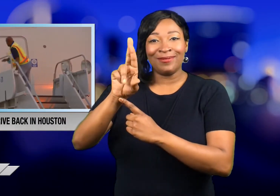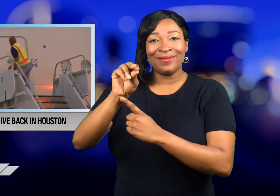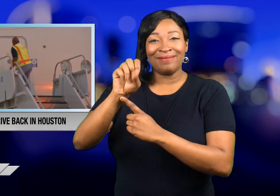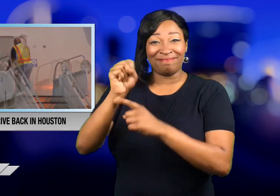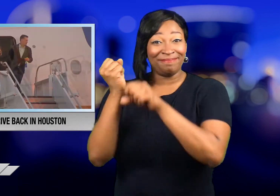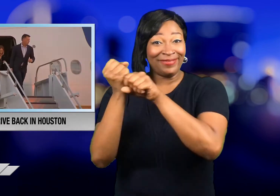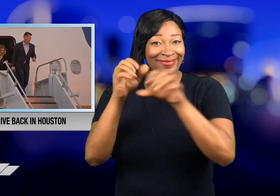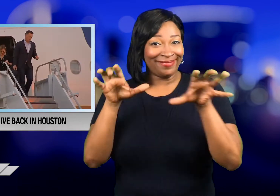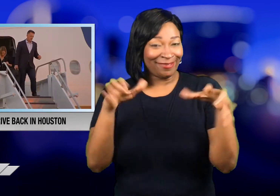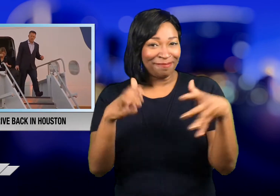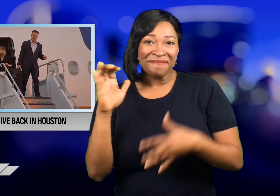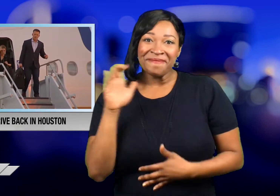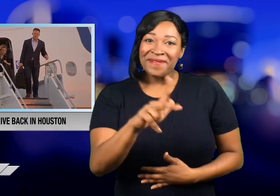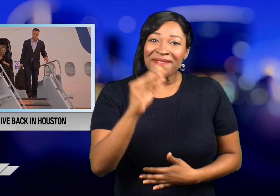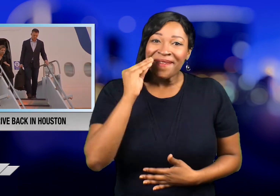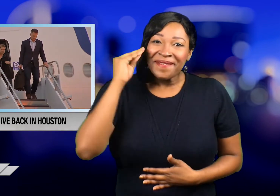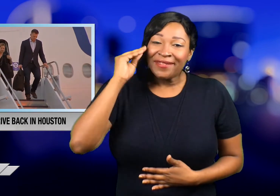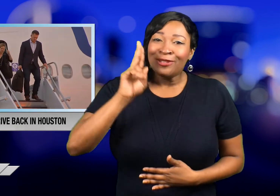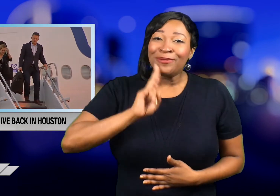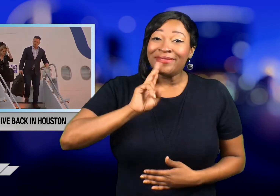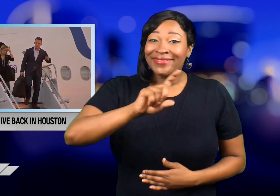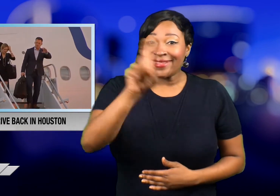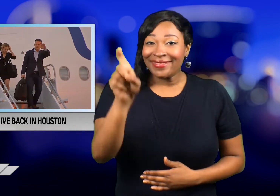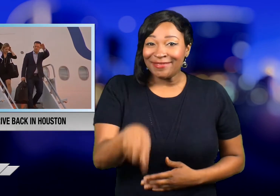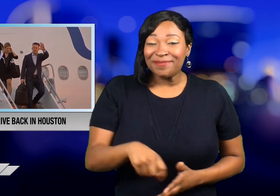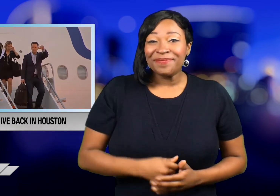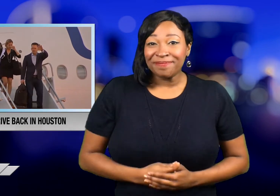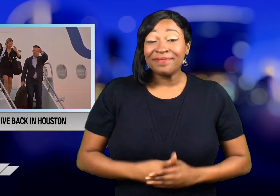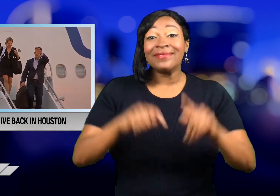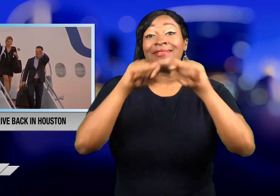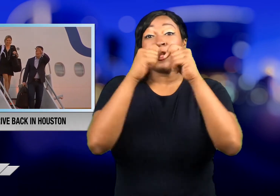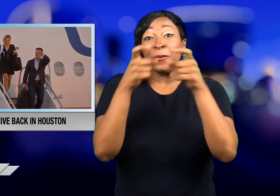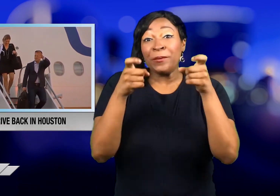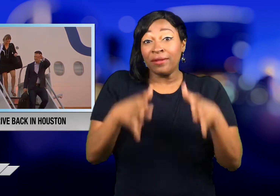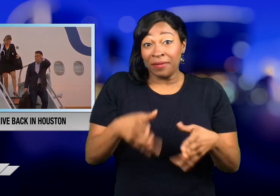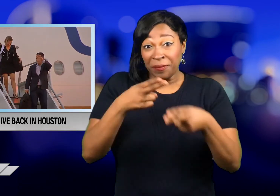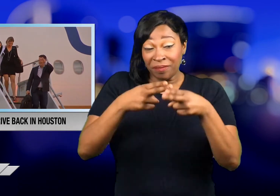arrived back in Houston today. Team manager AJ Hinch